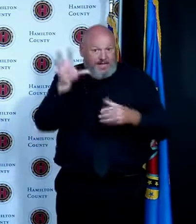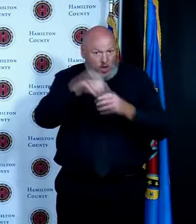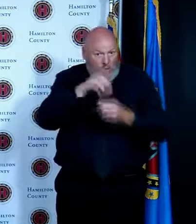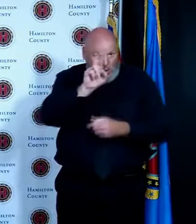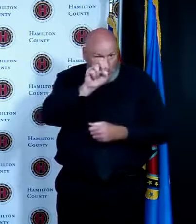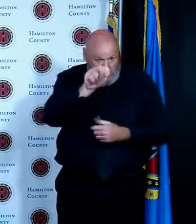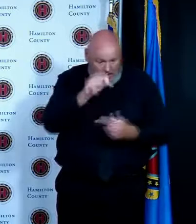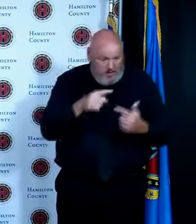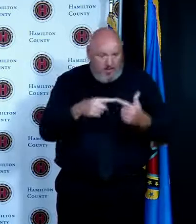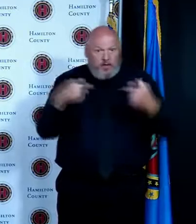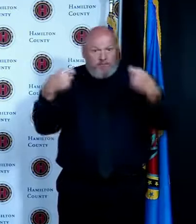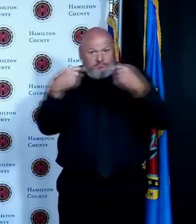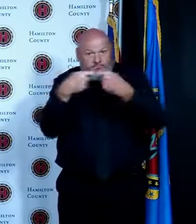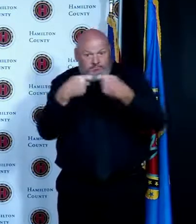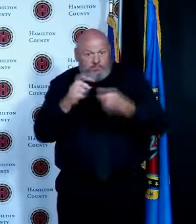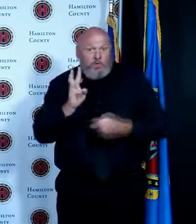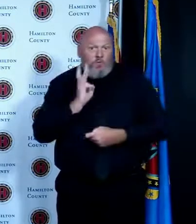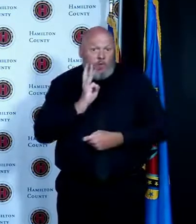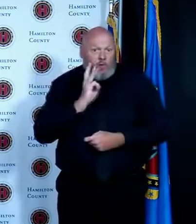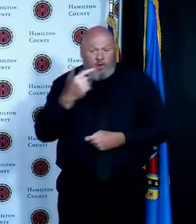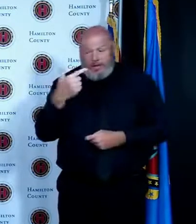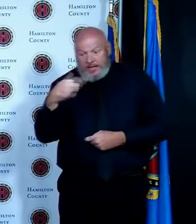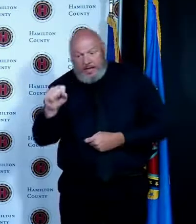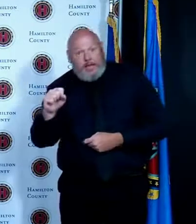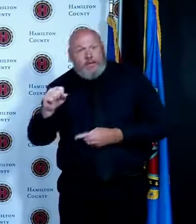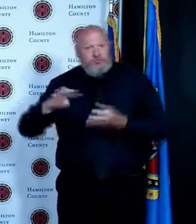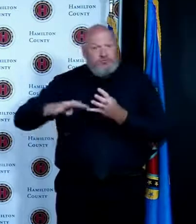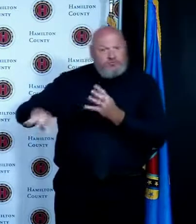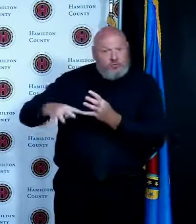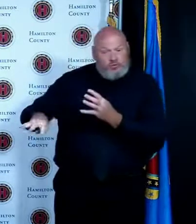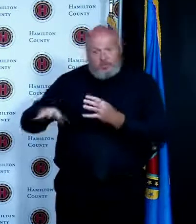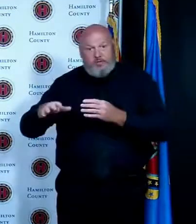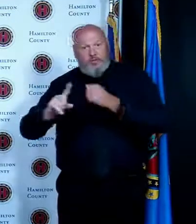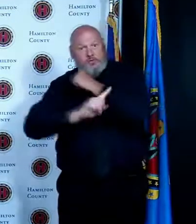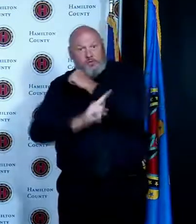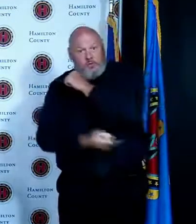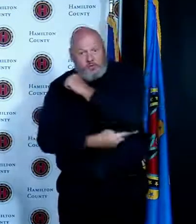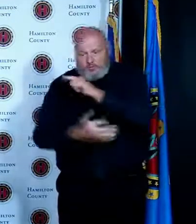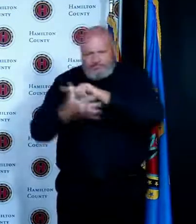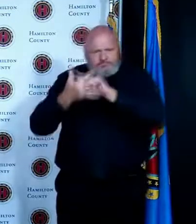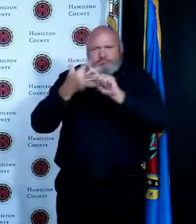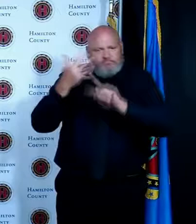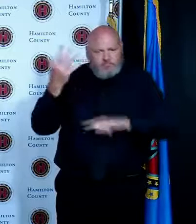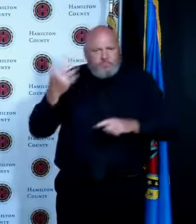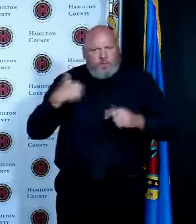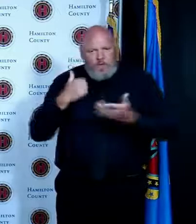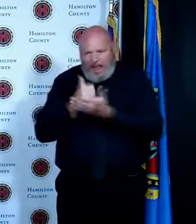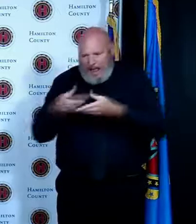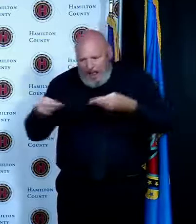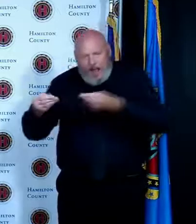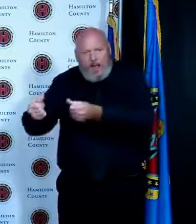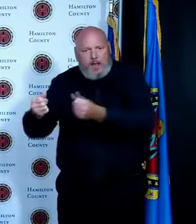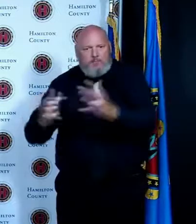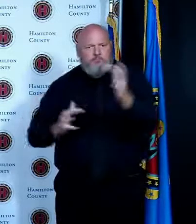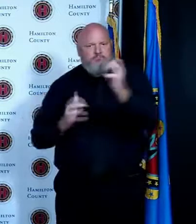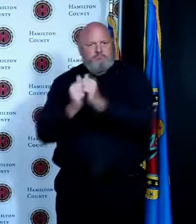to hamilton county residents who cannot pay rent due to decrease in income as a result of Covid-19.